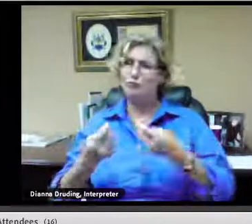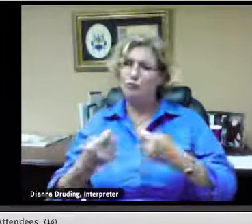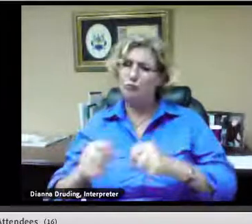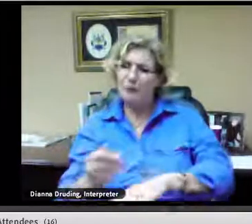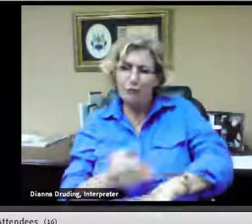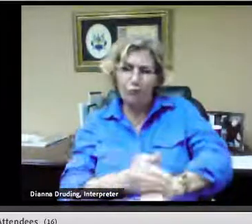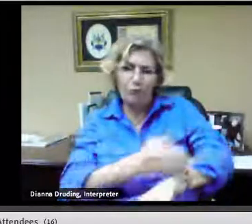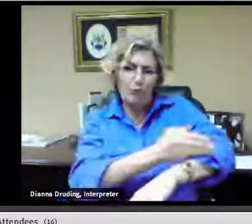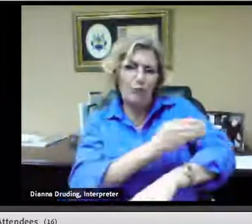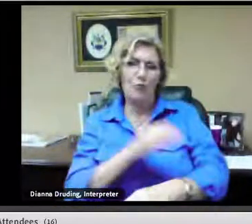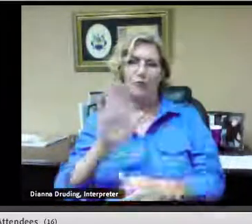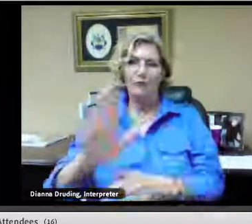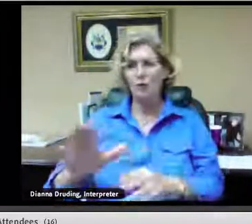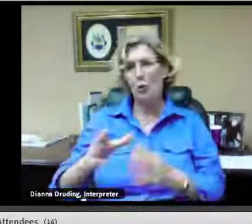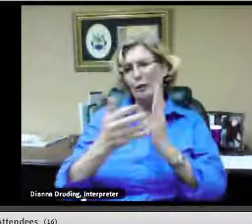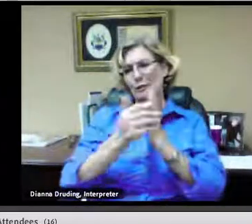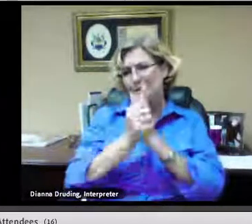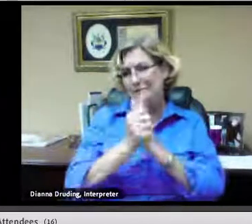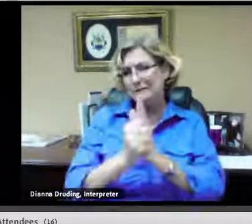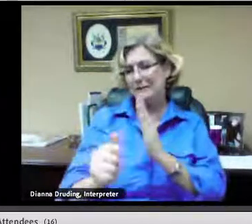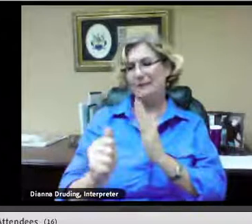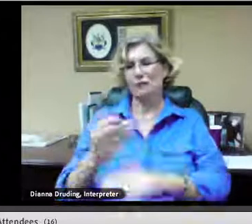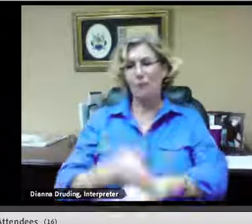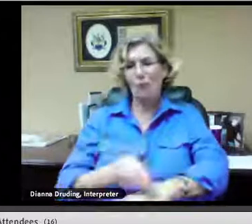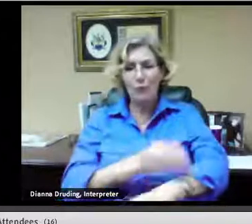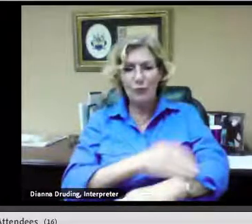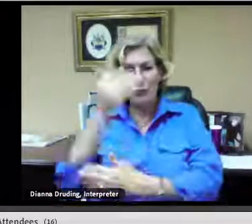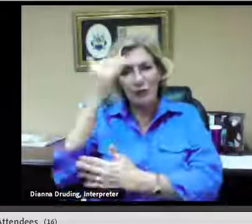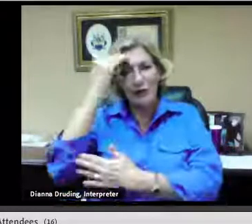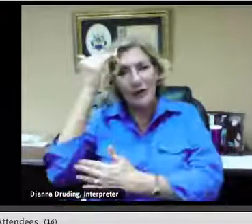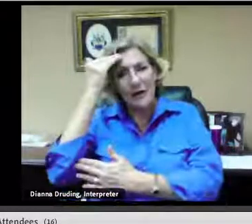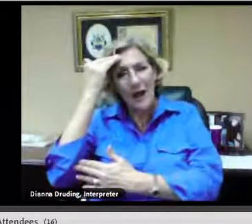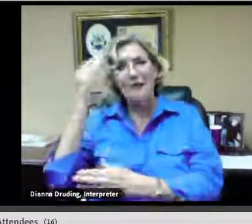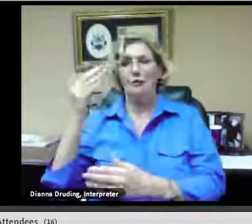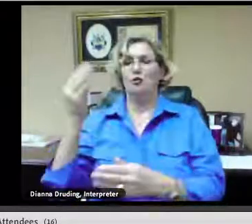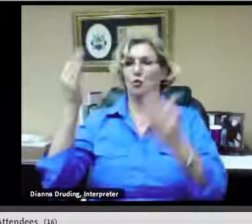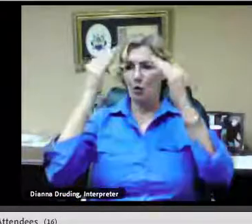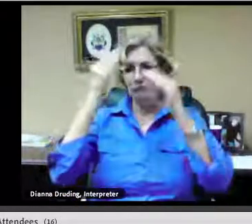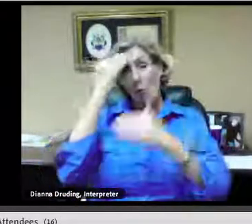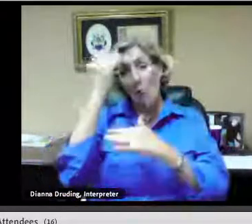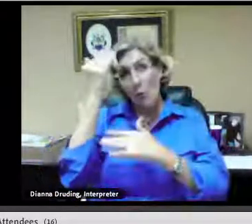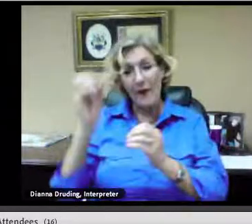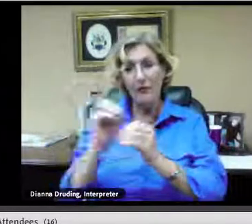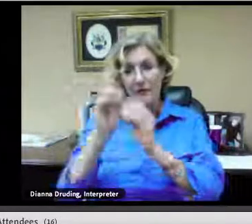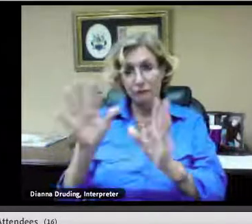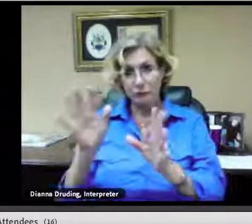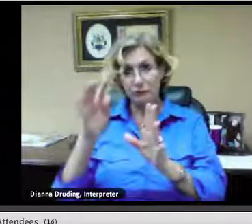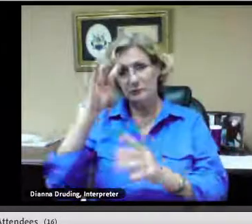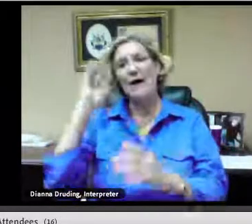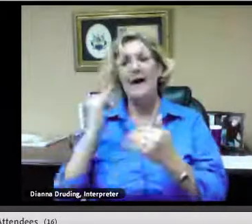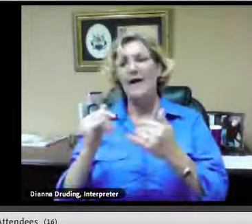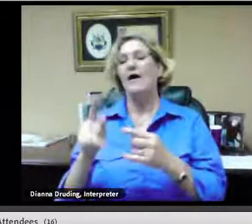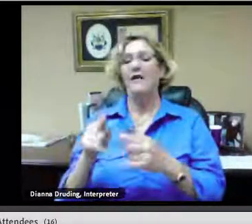improve your awareness of these issues, and I'm just really very grateful for you.